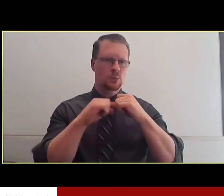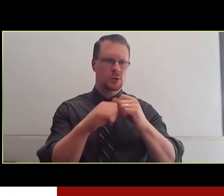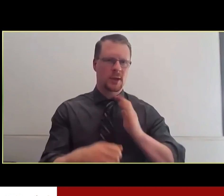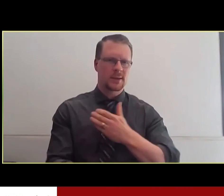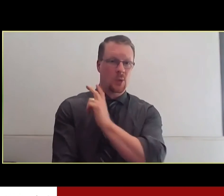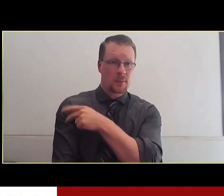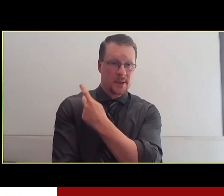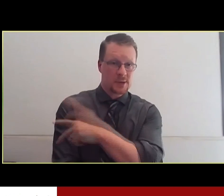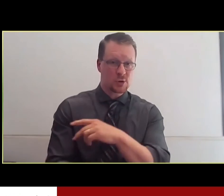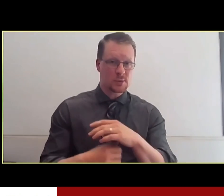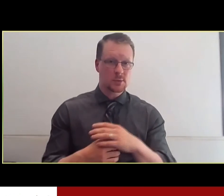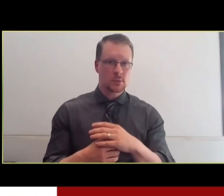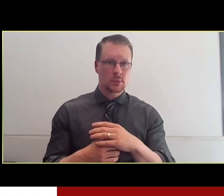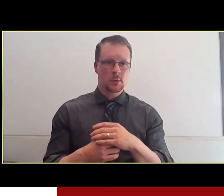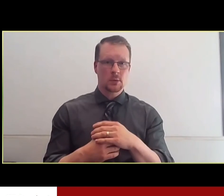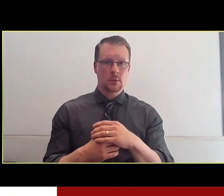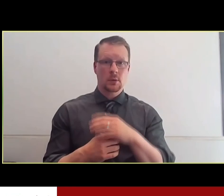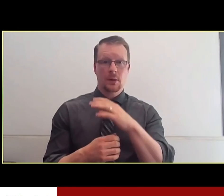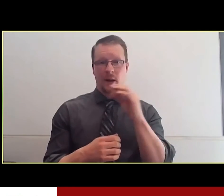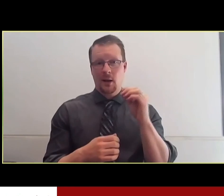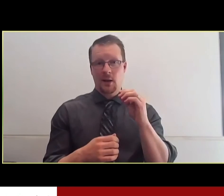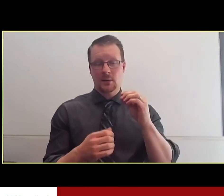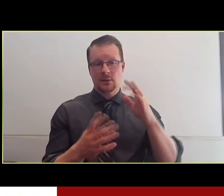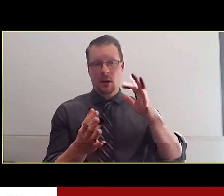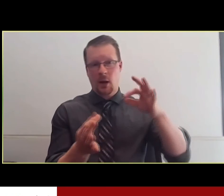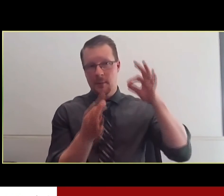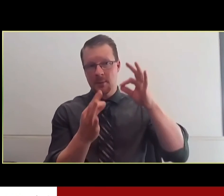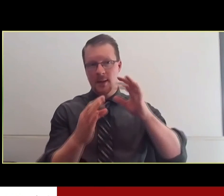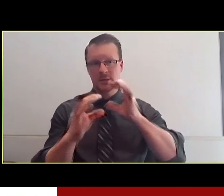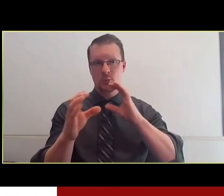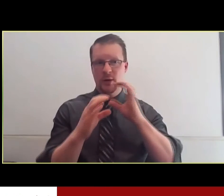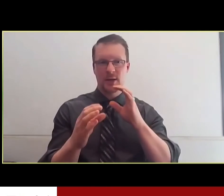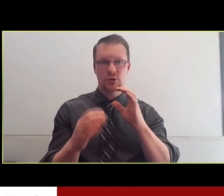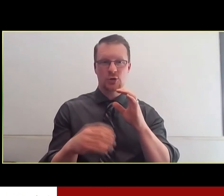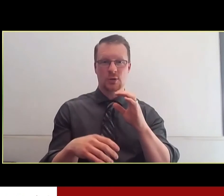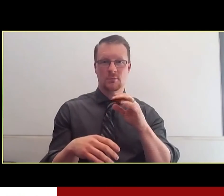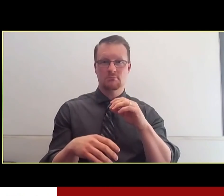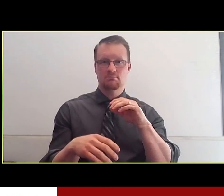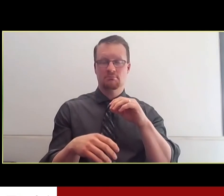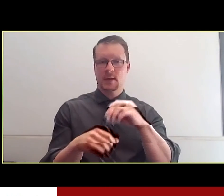finding ways better are safe and protect both us, our patients and our coworkers